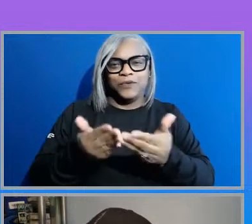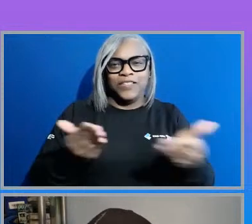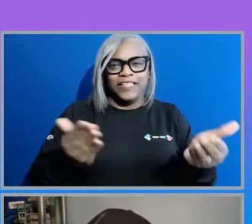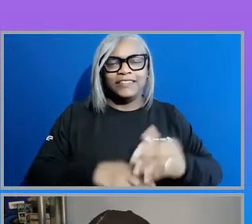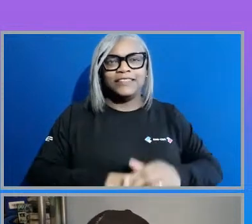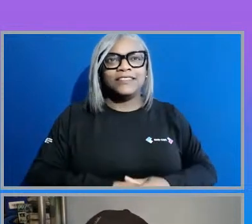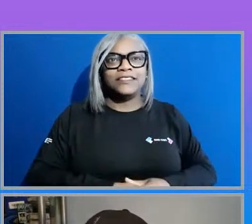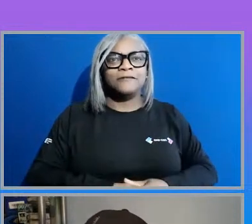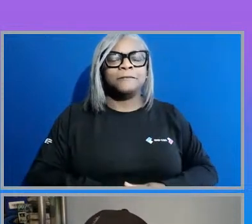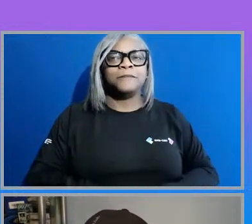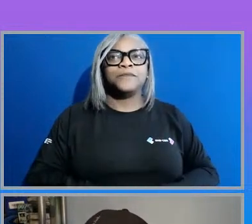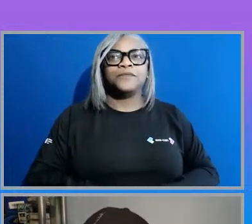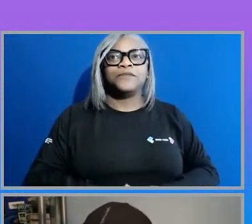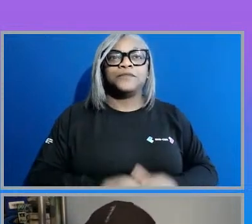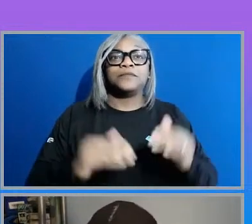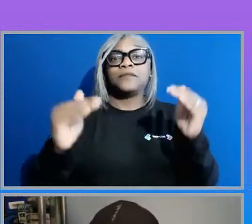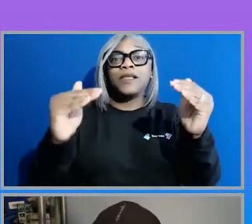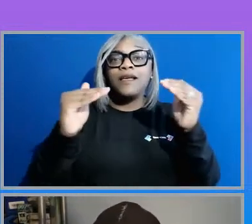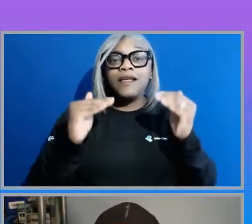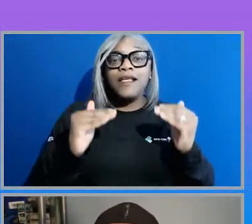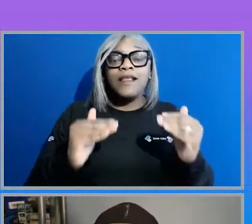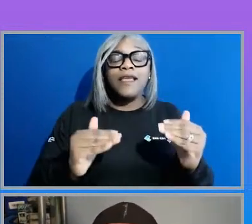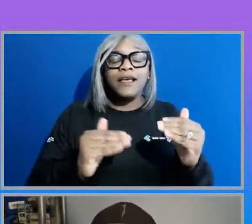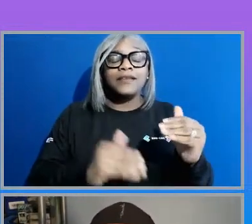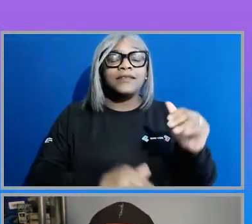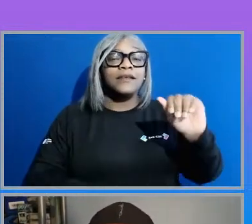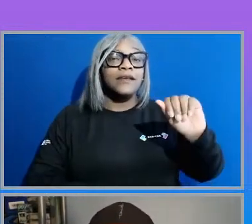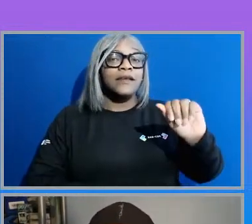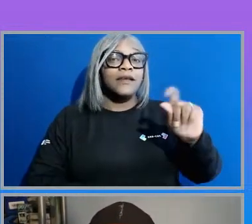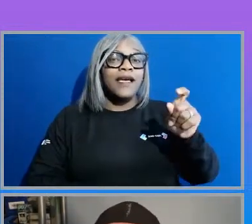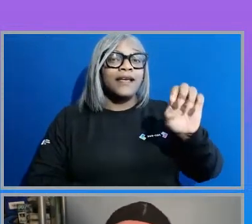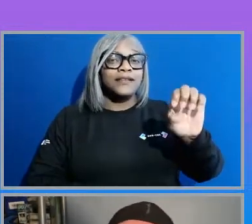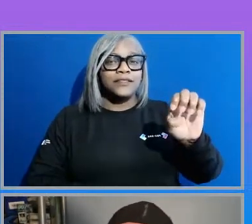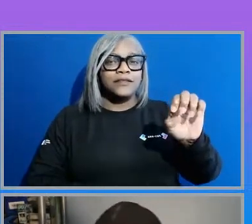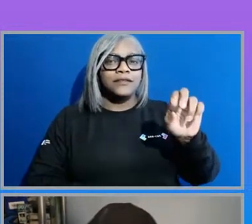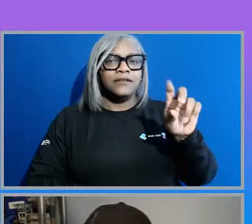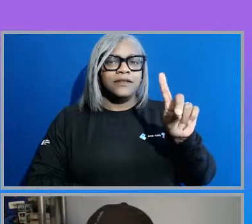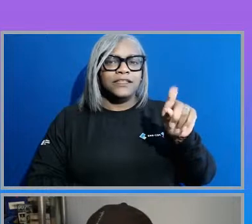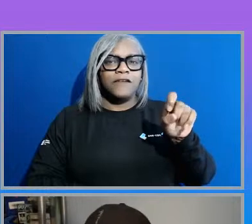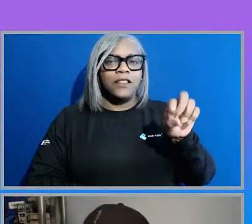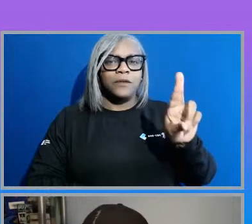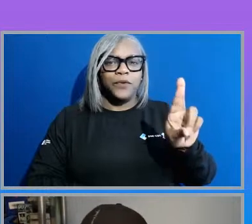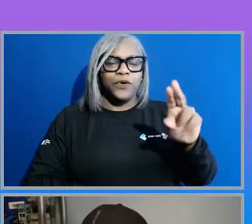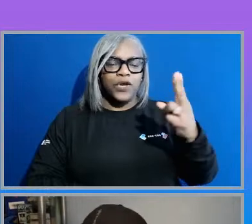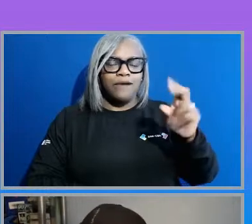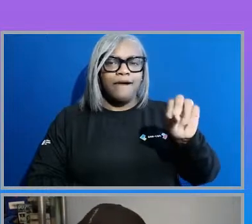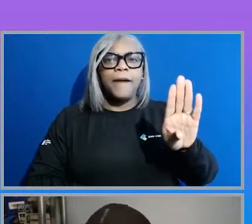right. So let's dive into Developer Hub and try to